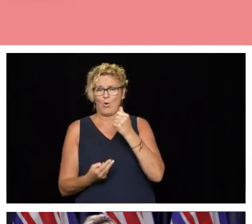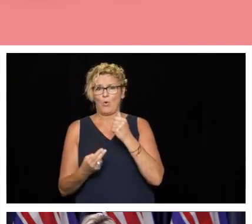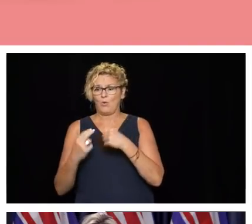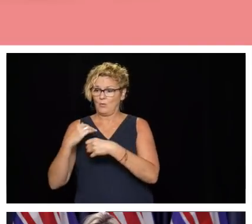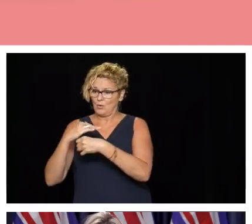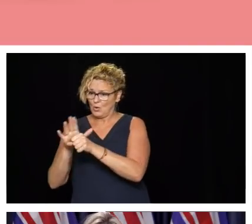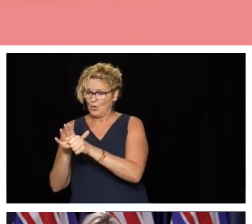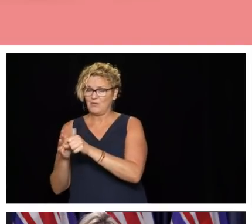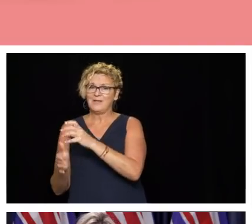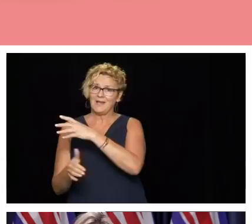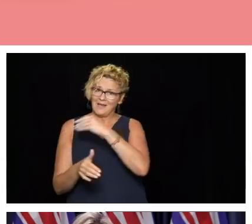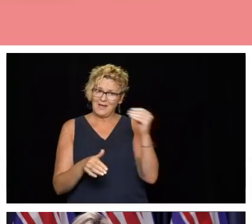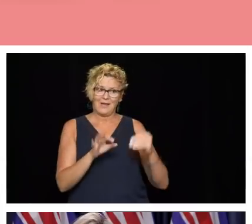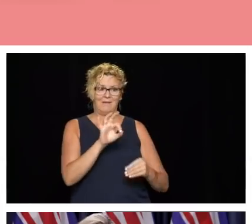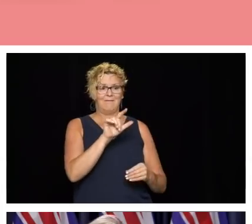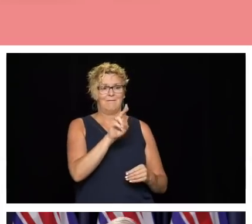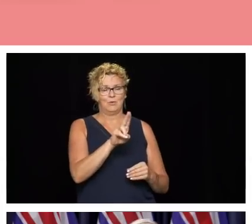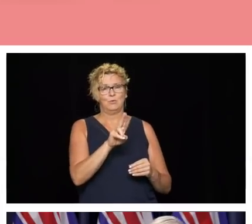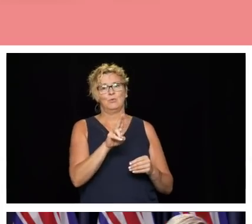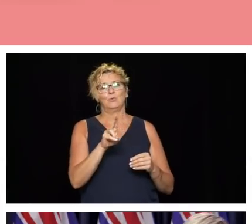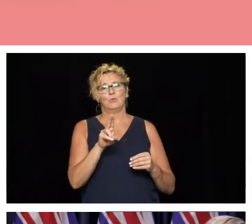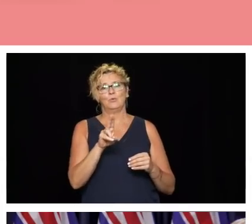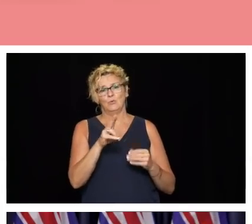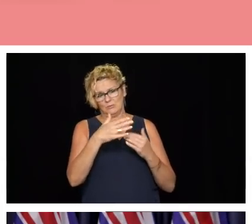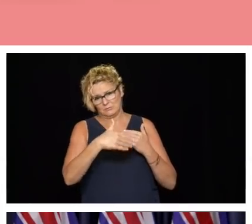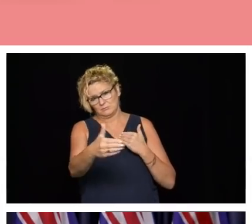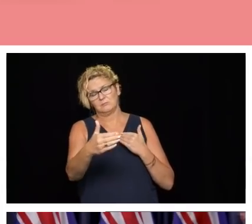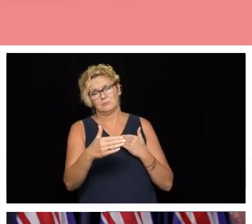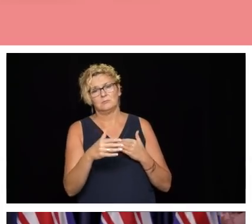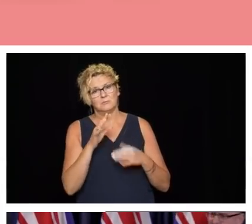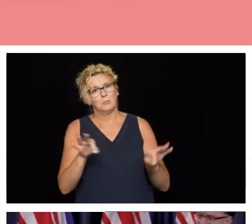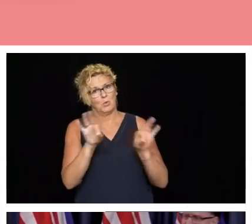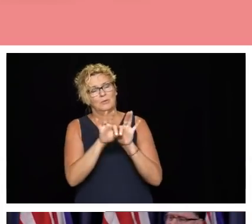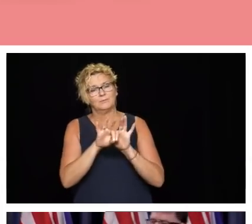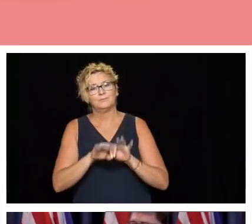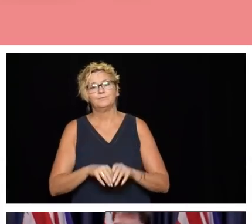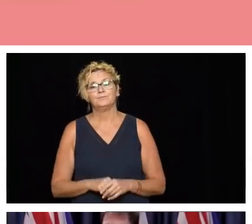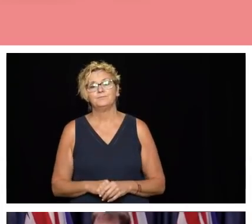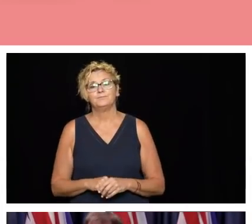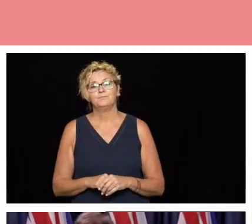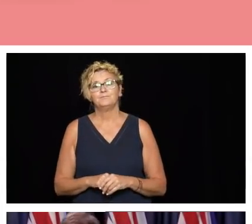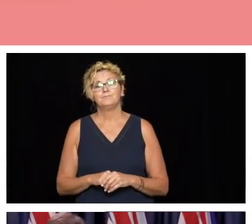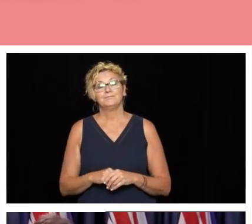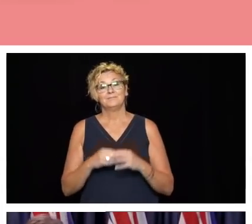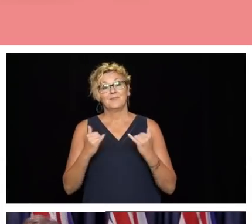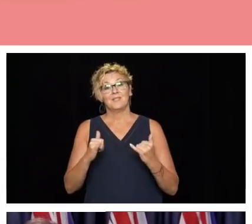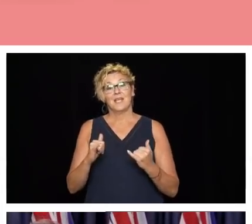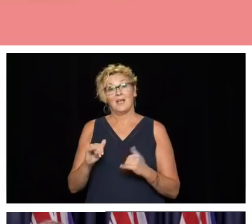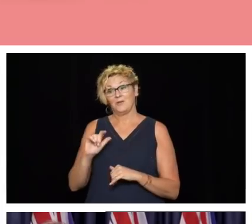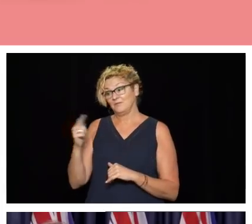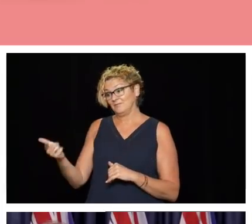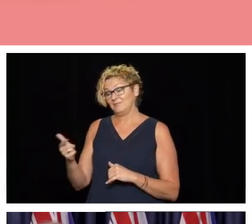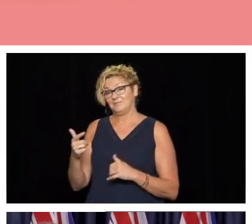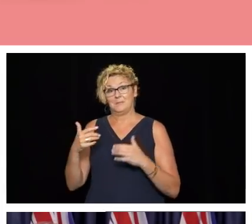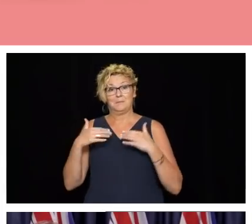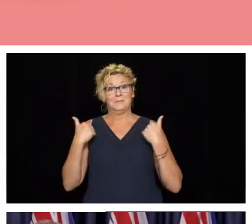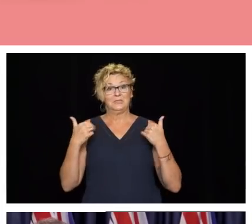us in the coming weeks and months. And I will turn it over to Minister Dix to discuss the other issues.